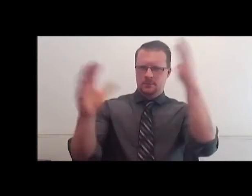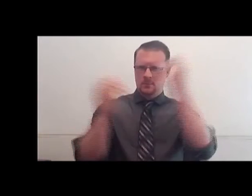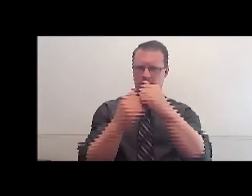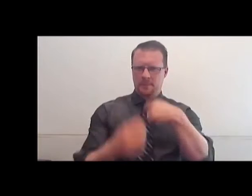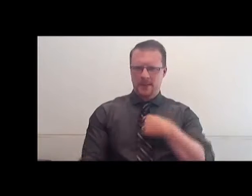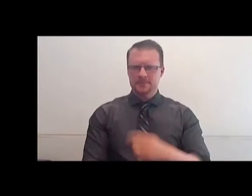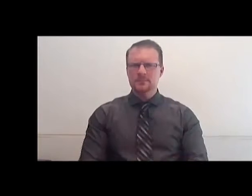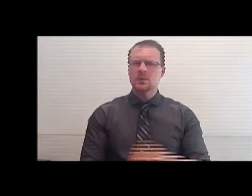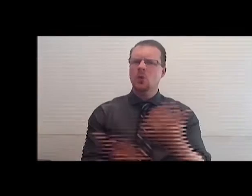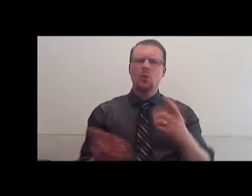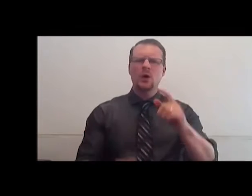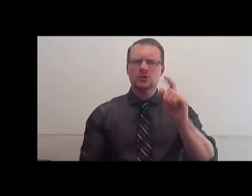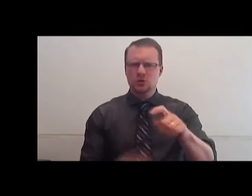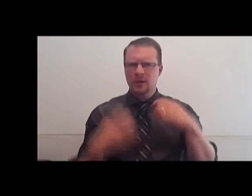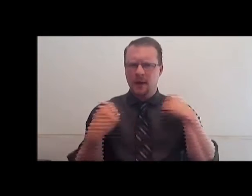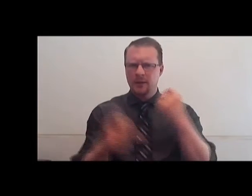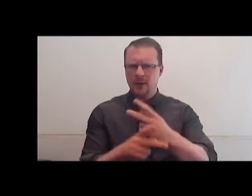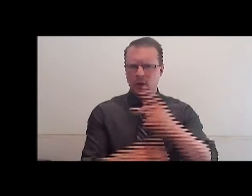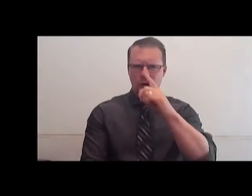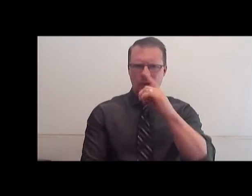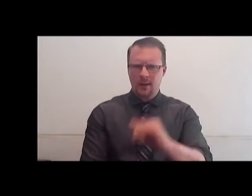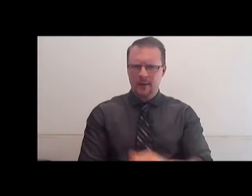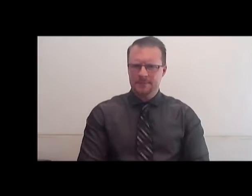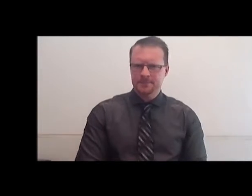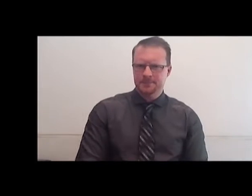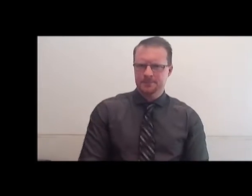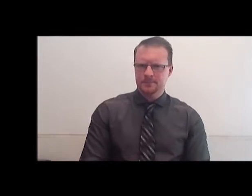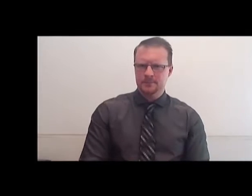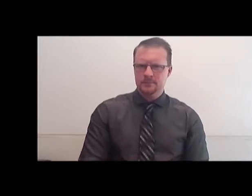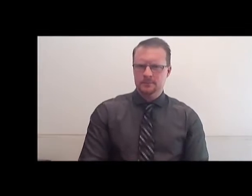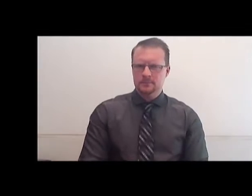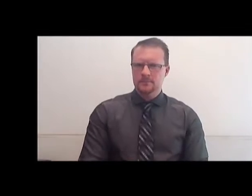So first if you can imagine with me, what should health care look like?